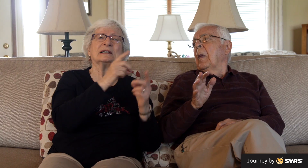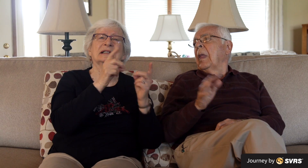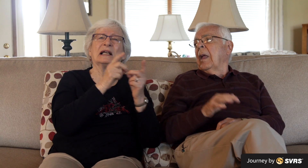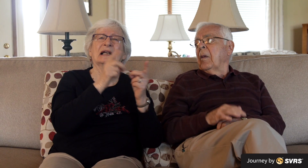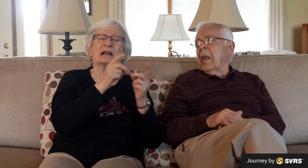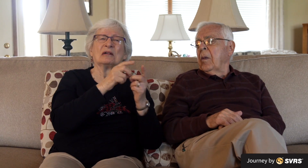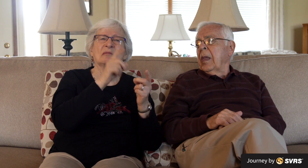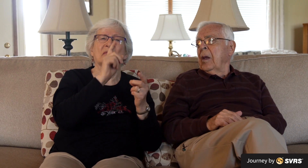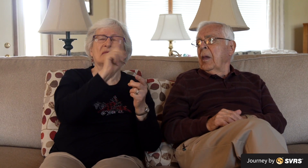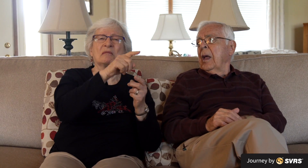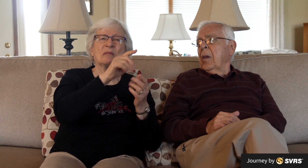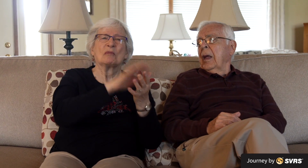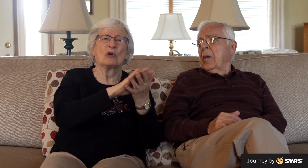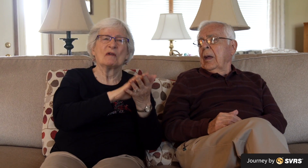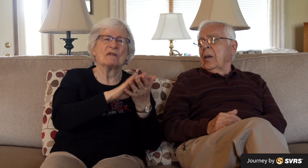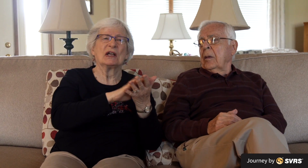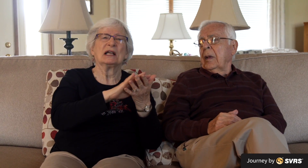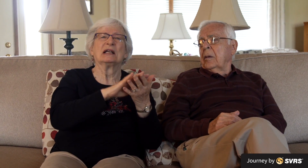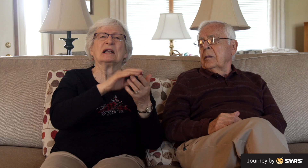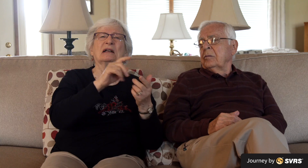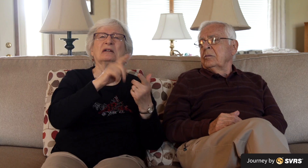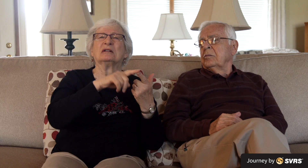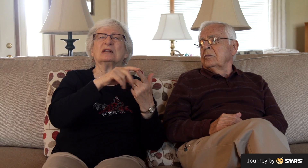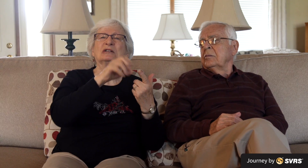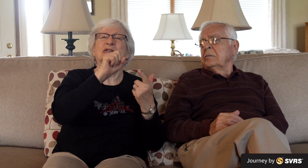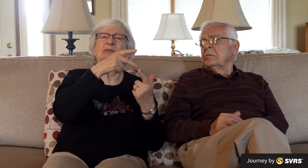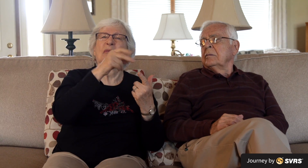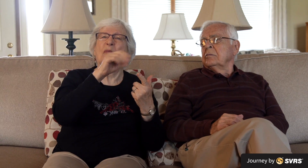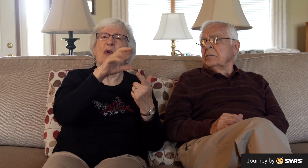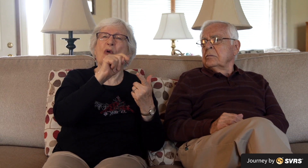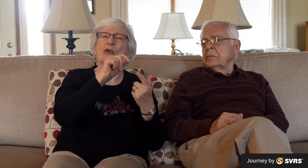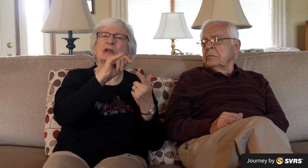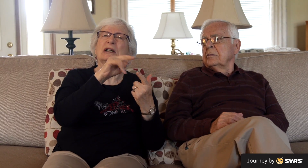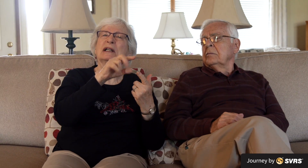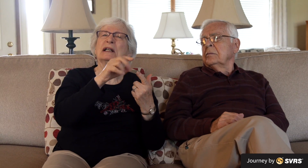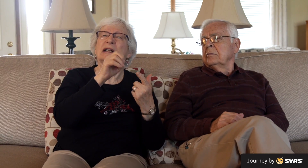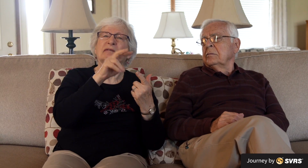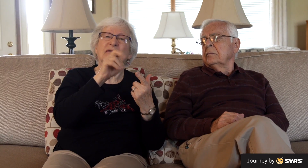On our dates, we went to the movies or to sporting events.